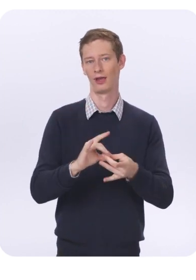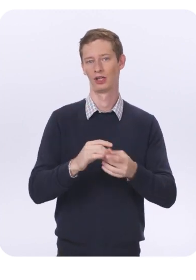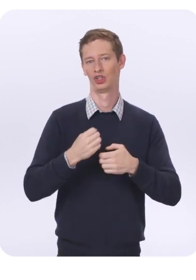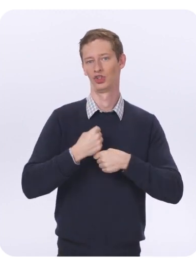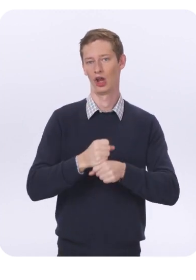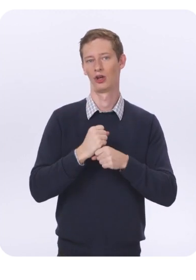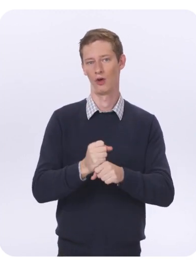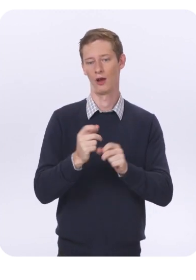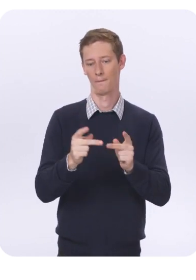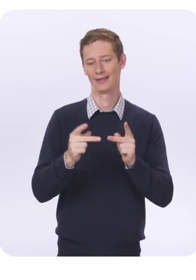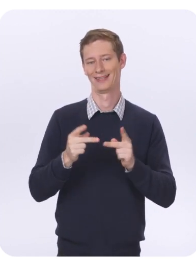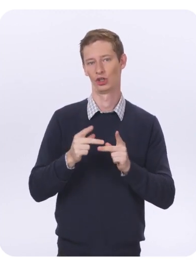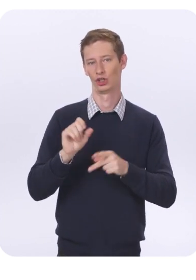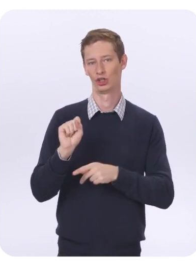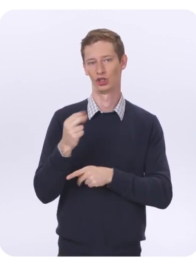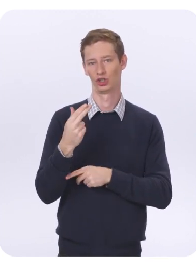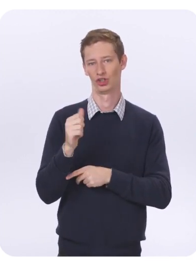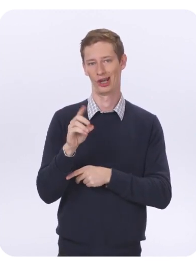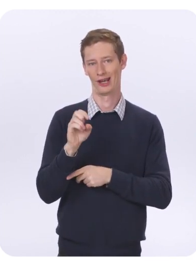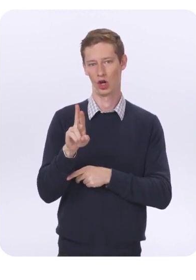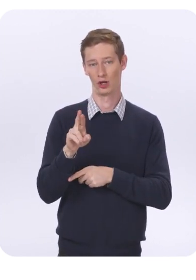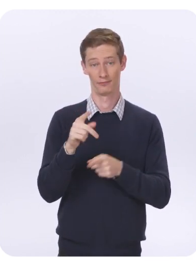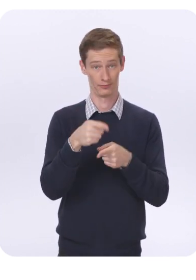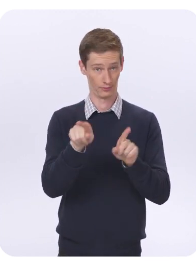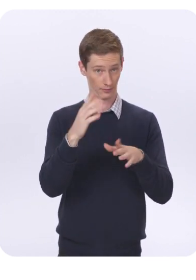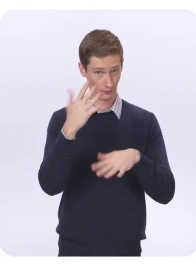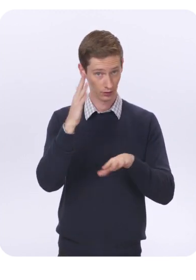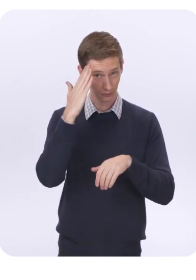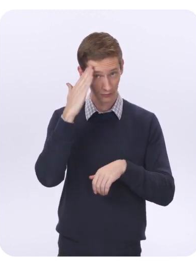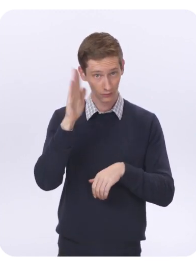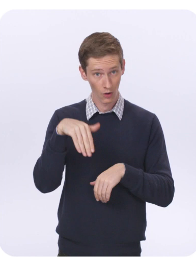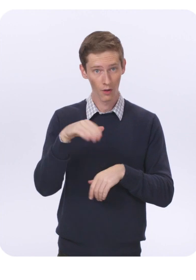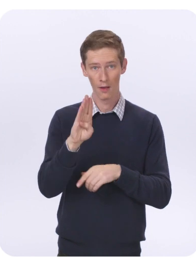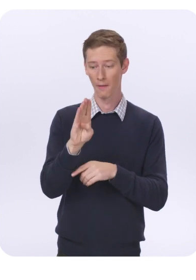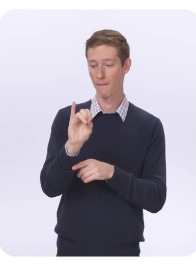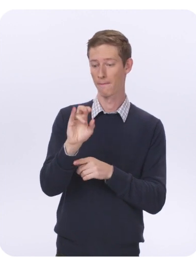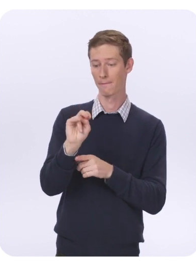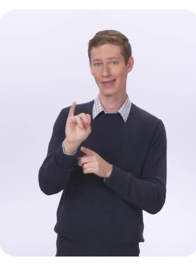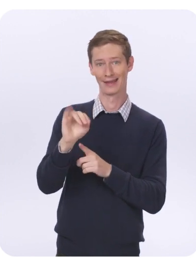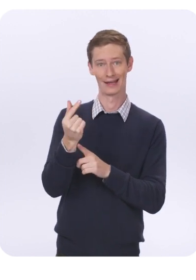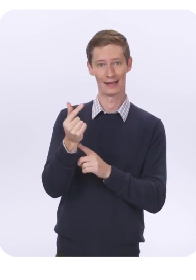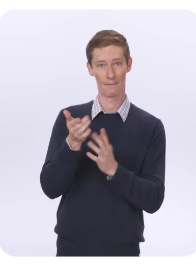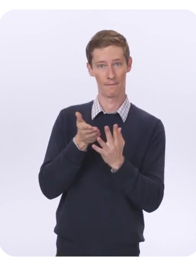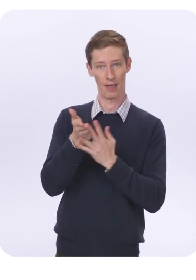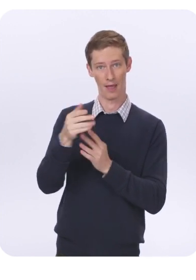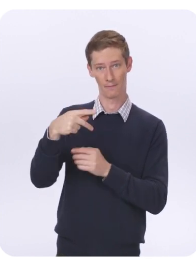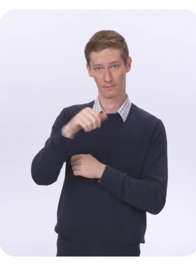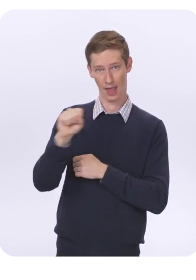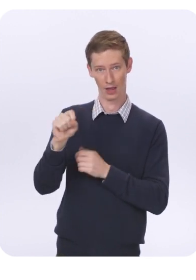As you all know, the meaning pass requires its own shader generated on pipeline creation